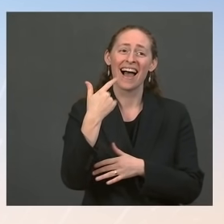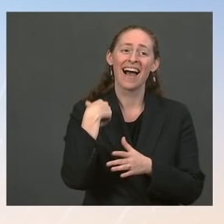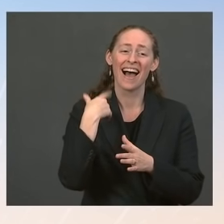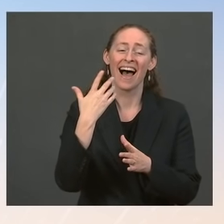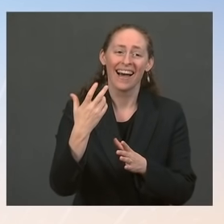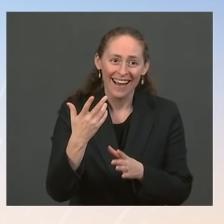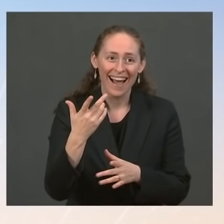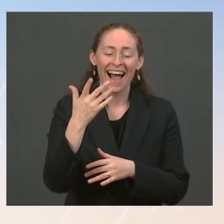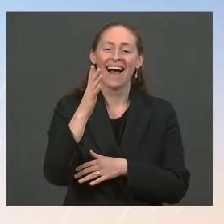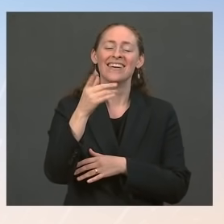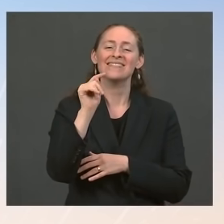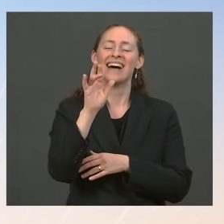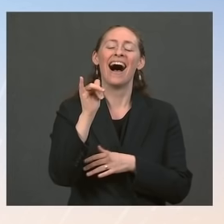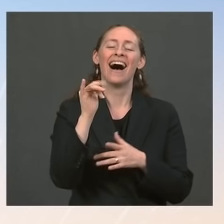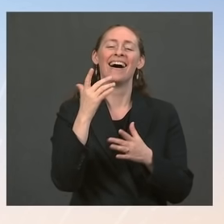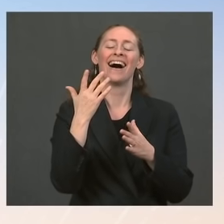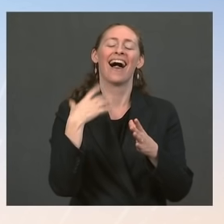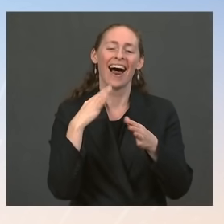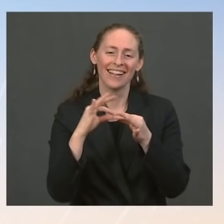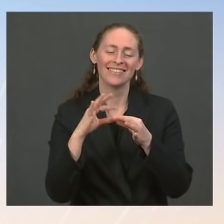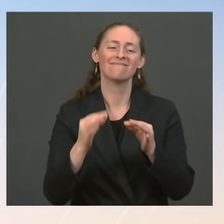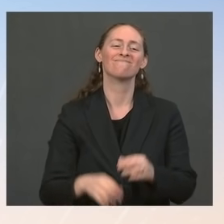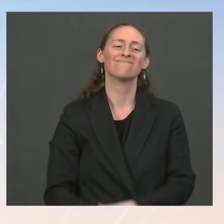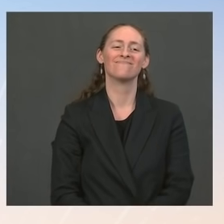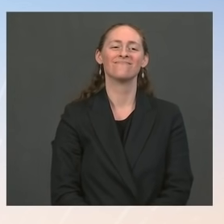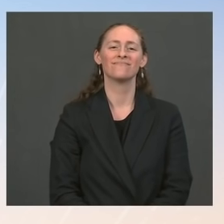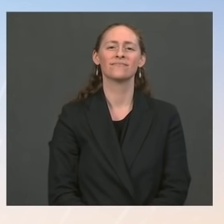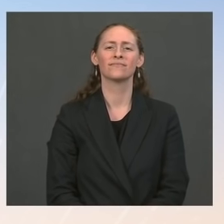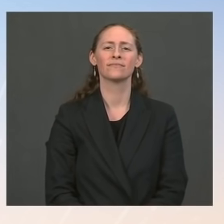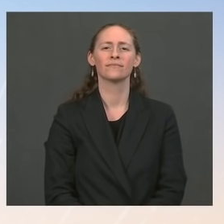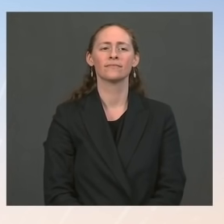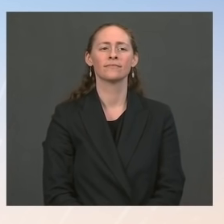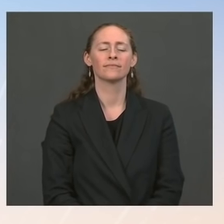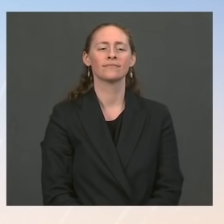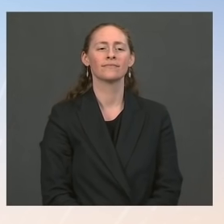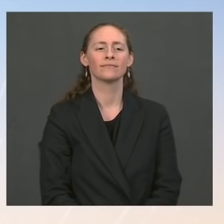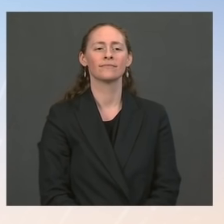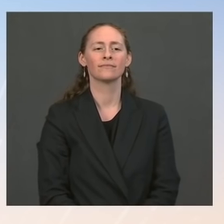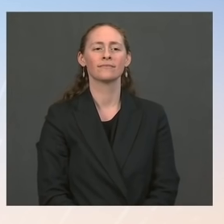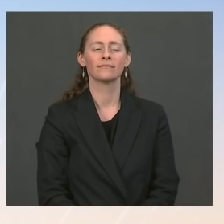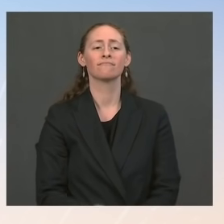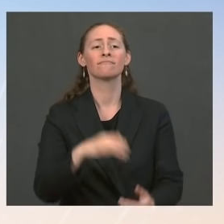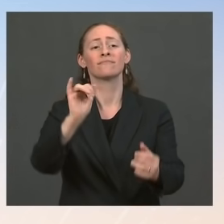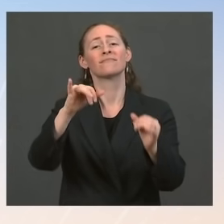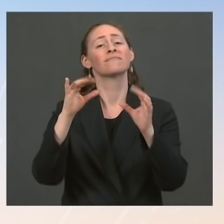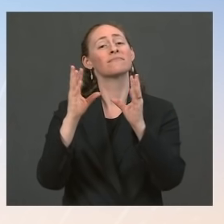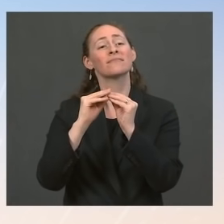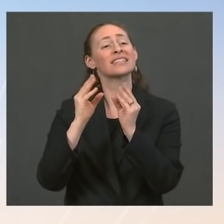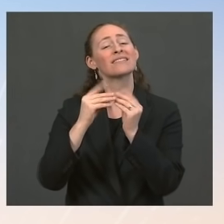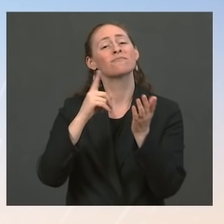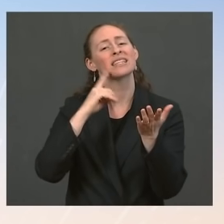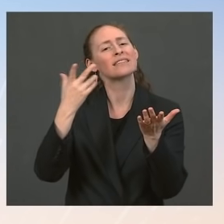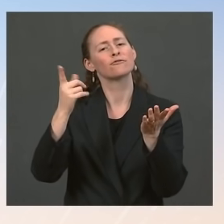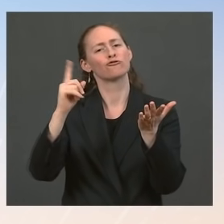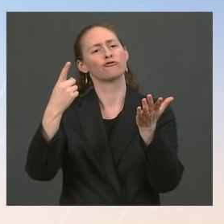Look, I think these are a discussion -- these meetings. The President, as you all know, was in the Senate for 36 years.